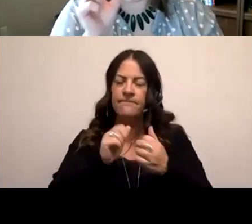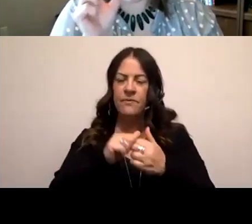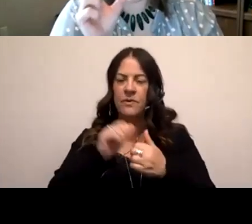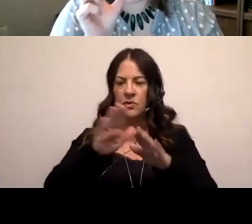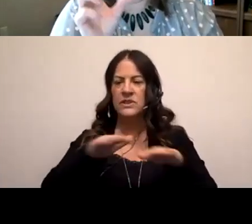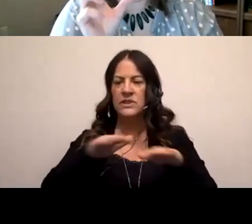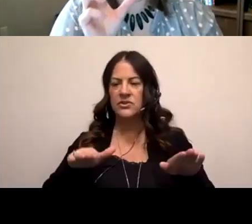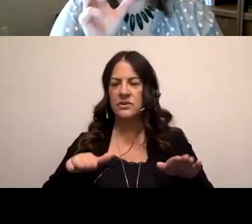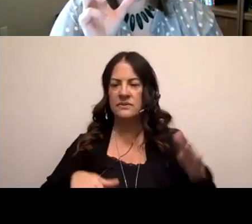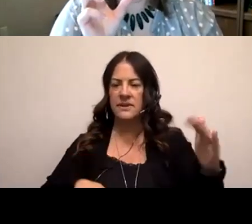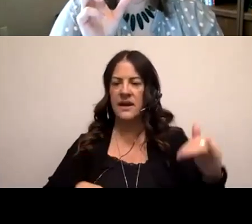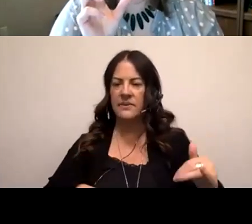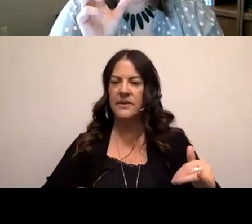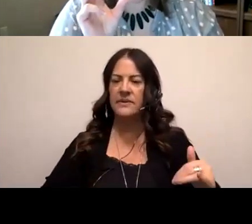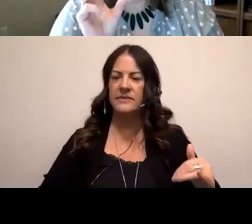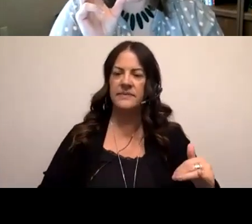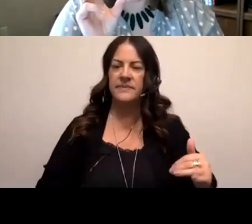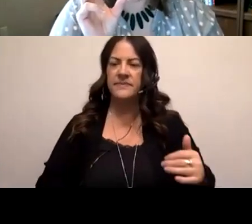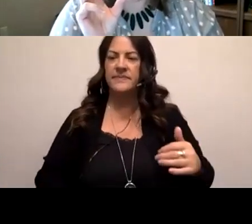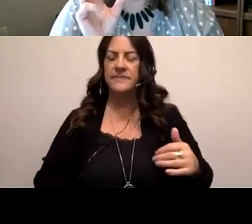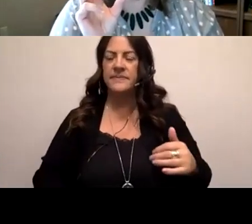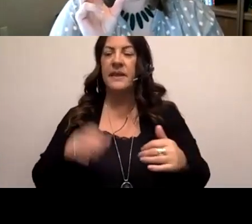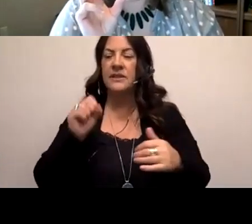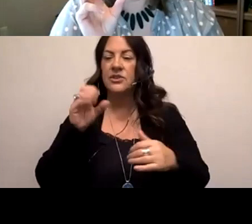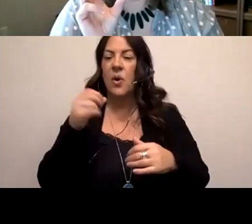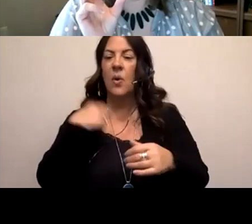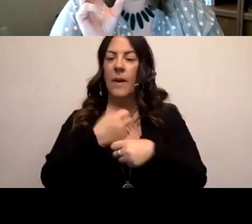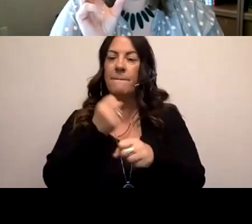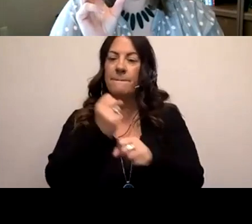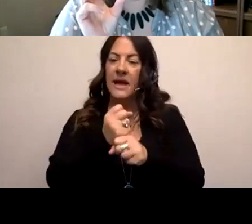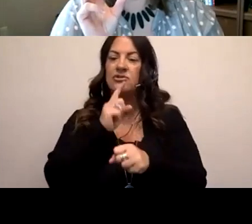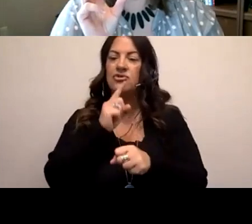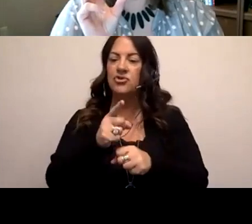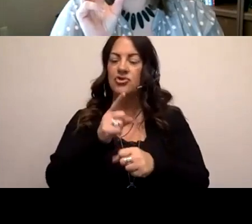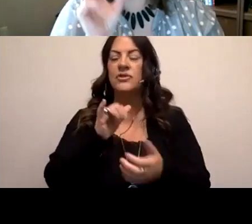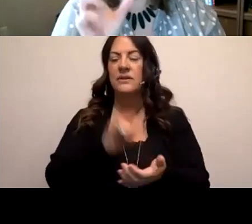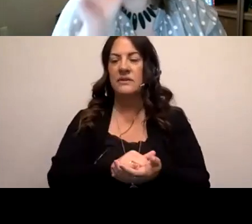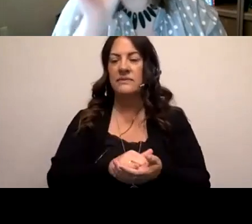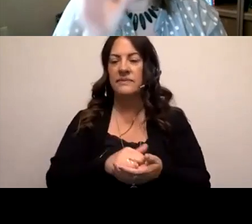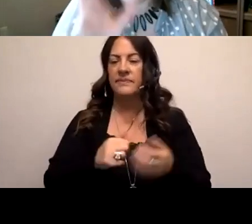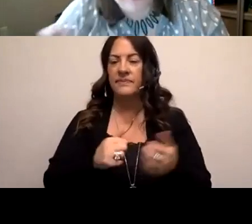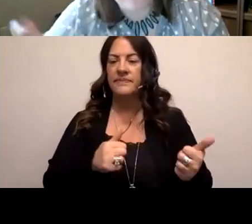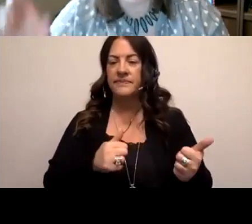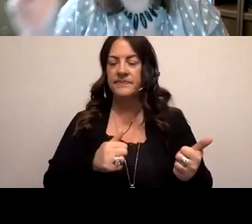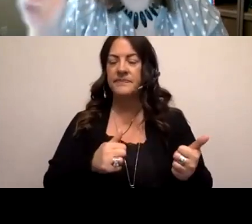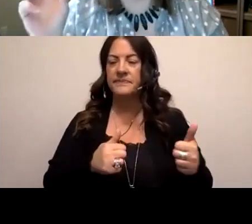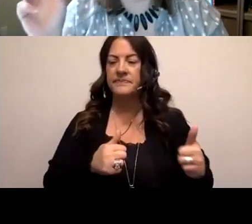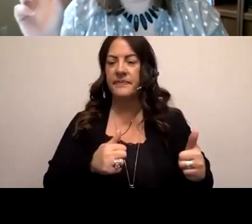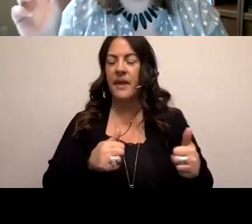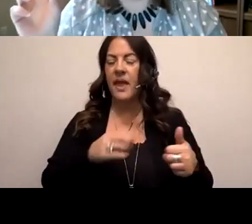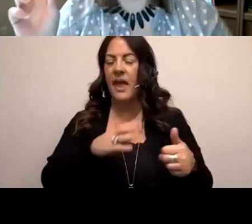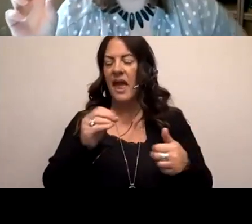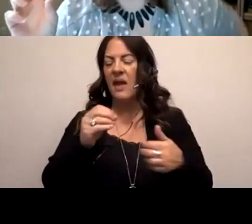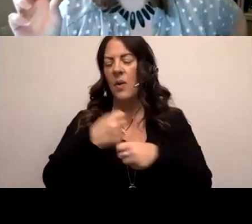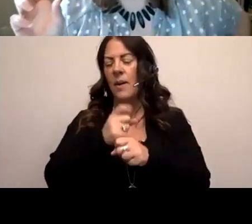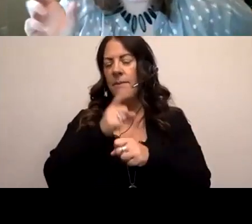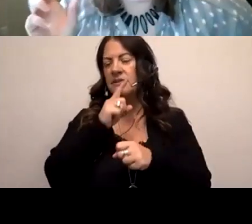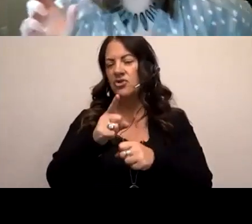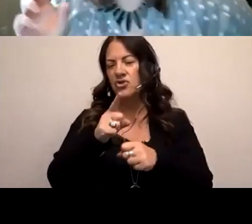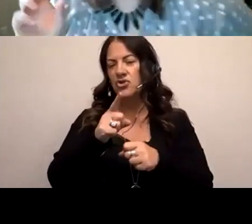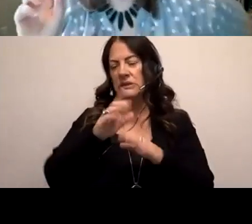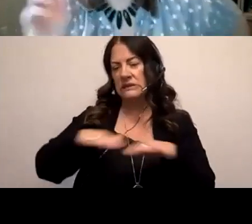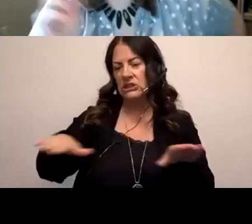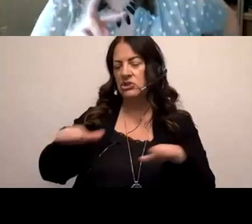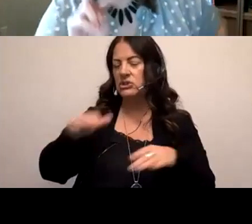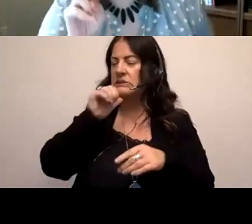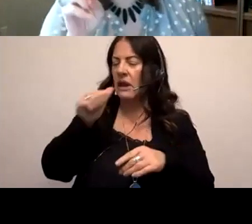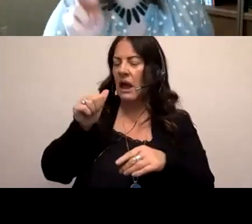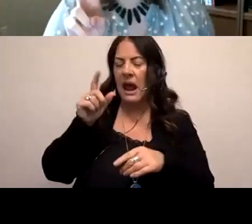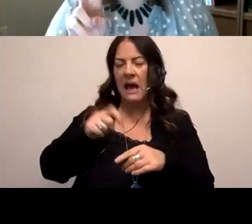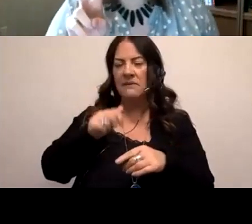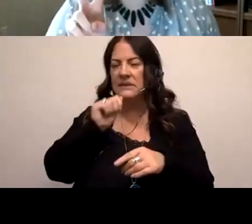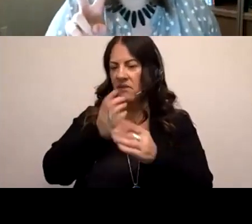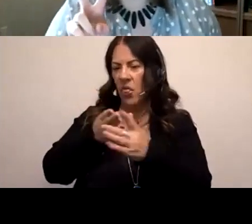EXPERIENCES STOP FROM BECOMING TOXIC EXPERIENCES. BECAUSE THE TOLERABLE AND THE TOXIC EXPERIENCE